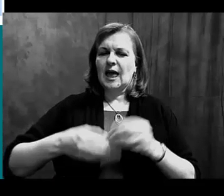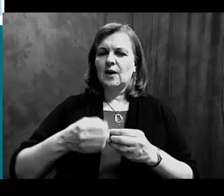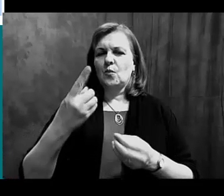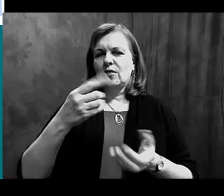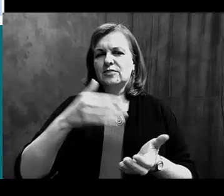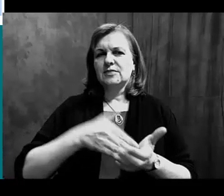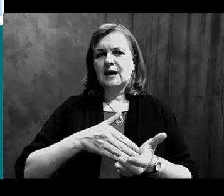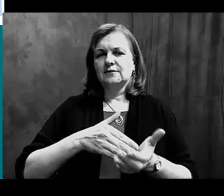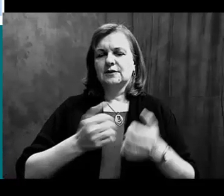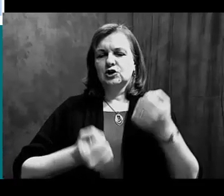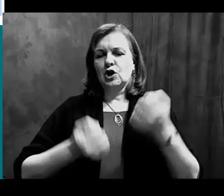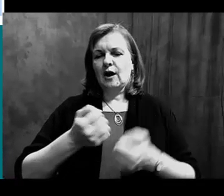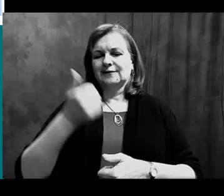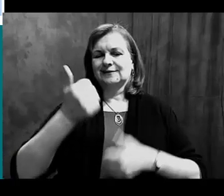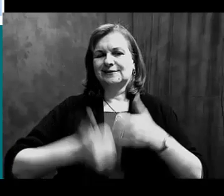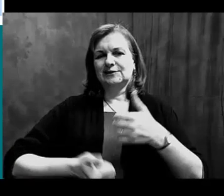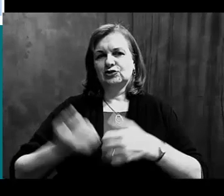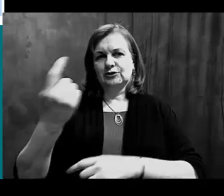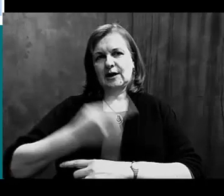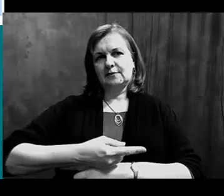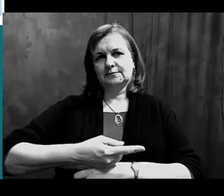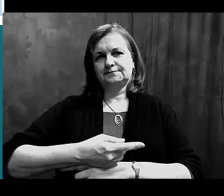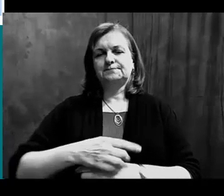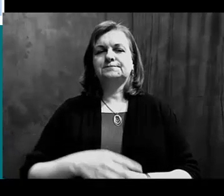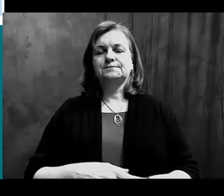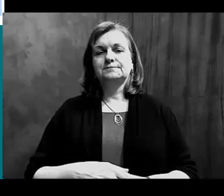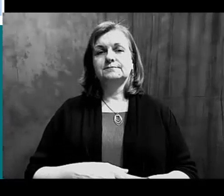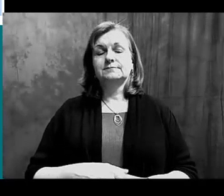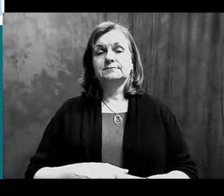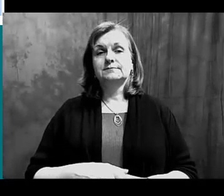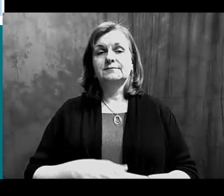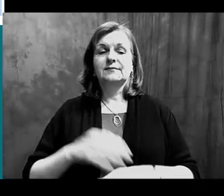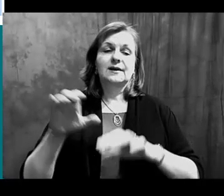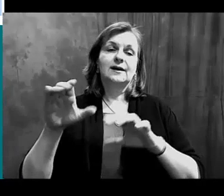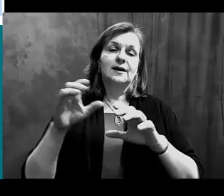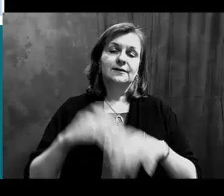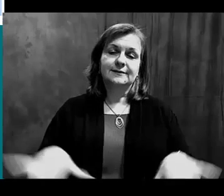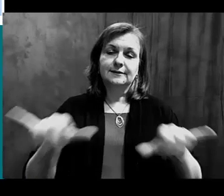we're adding 1000 cars per day